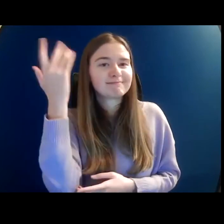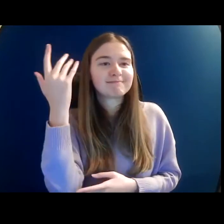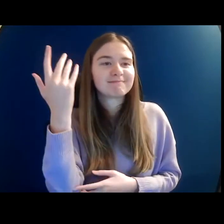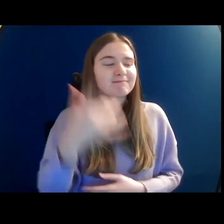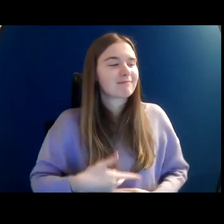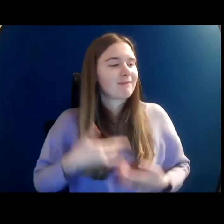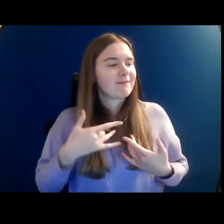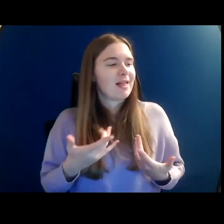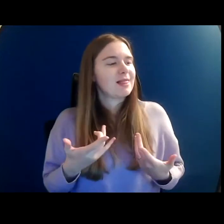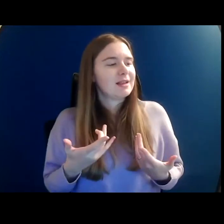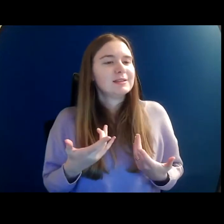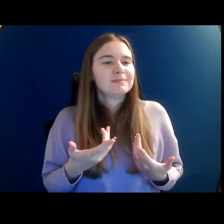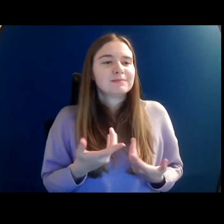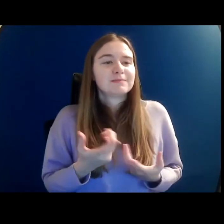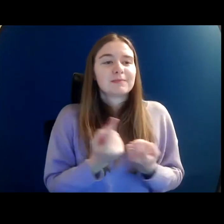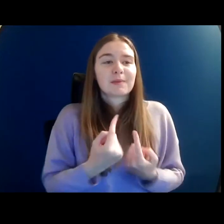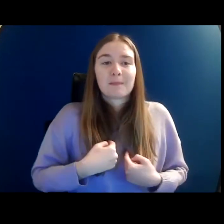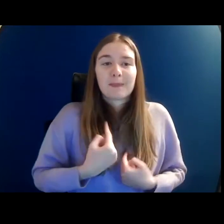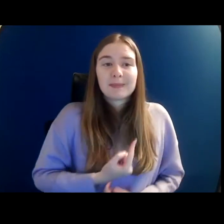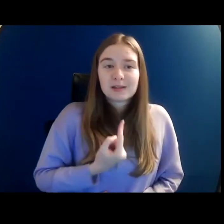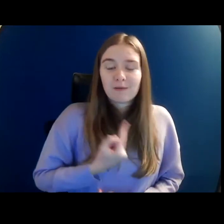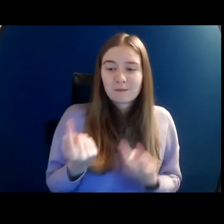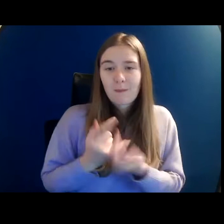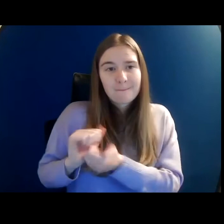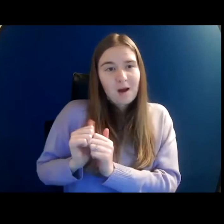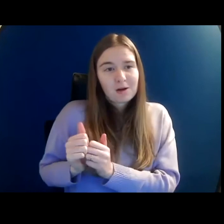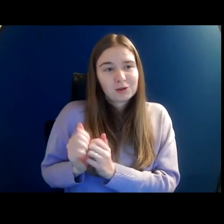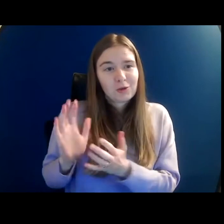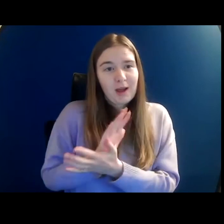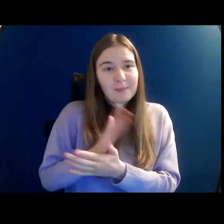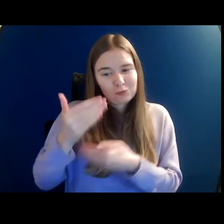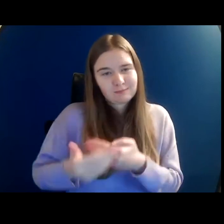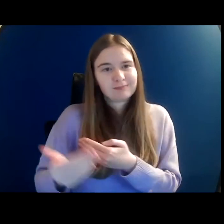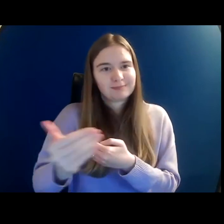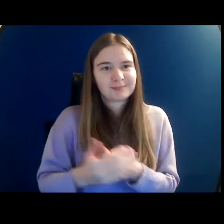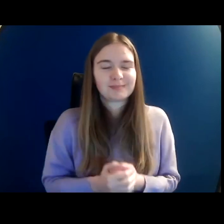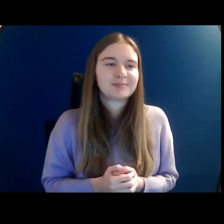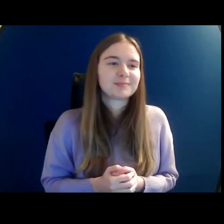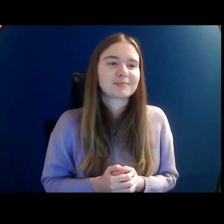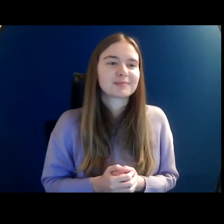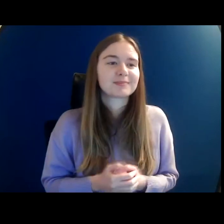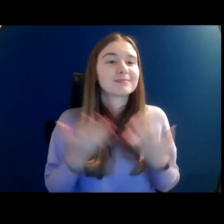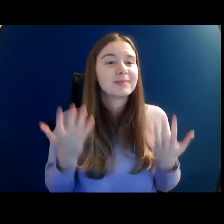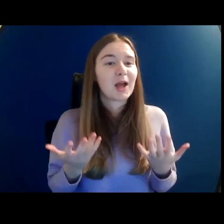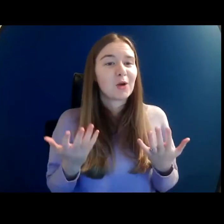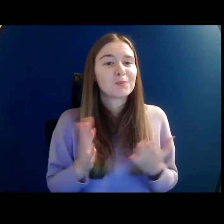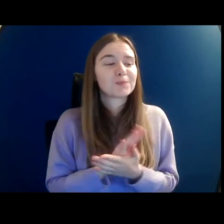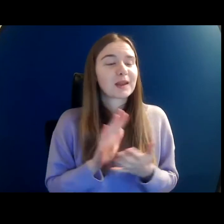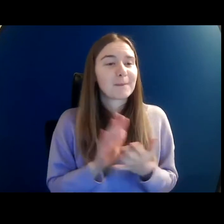that myself and all the partners are keen to build on. Happily, as things stand, Scotland and Venice